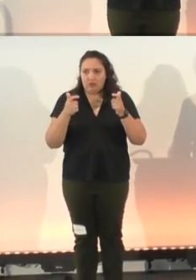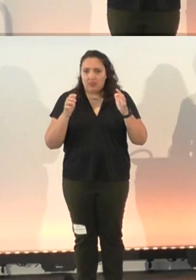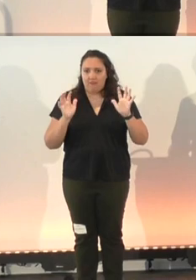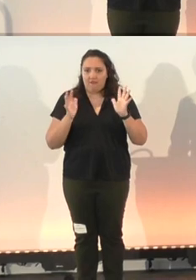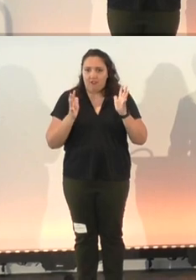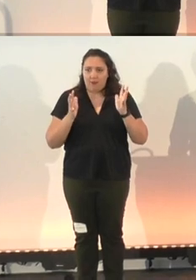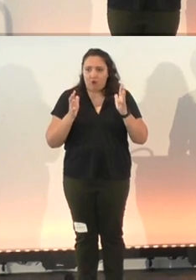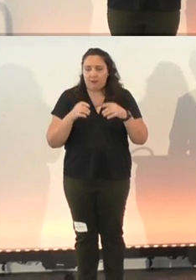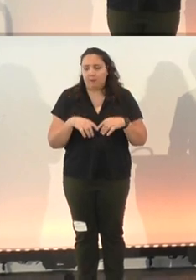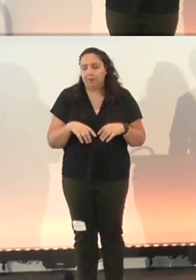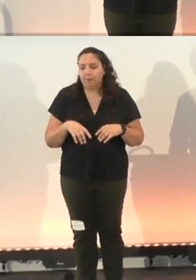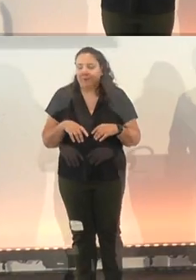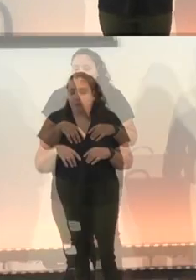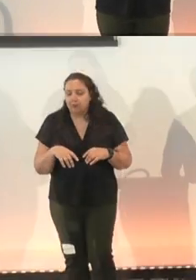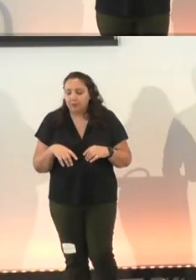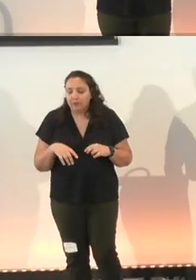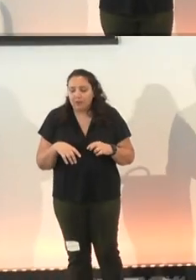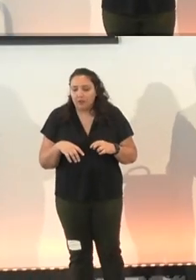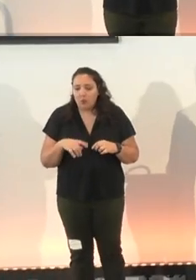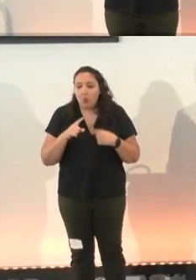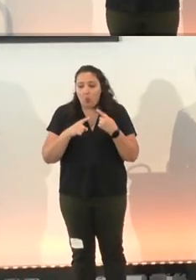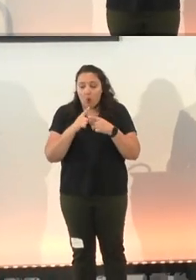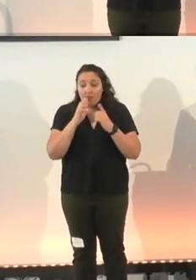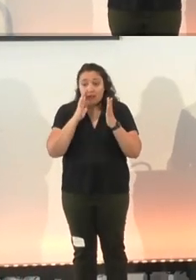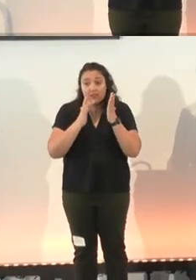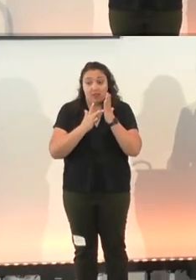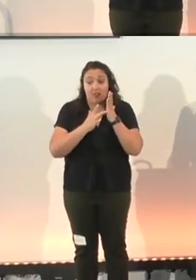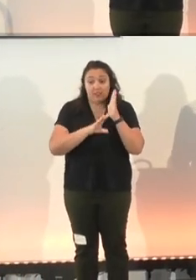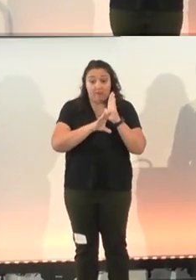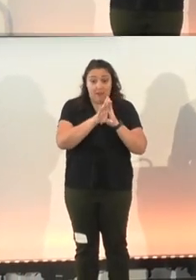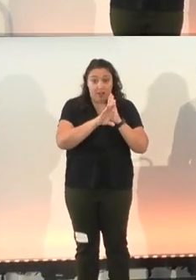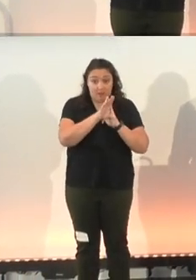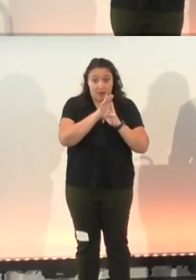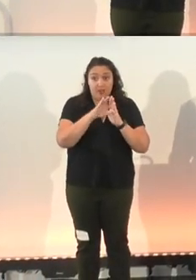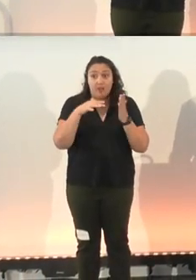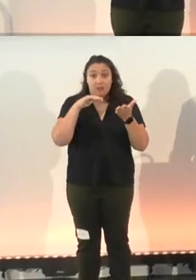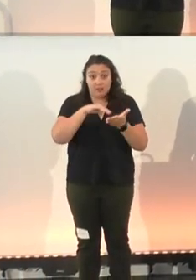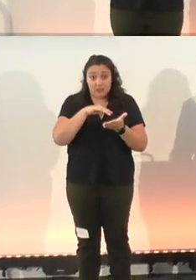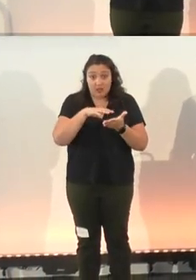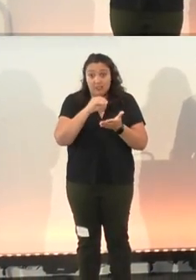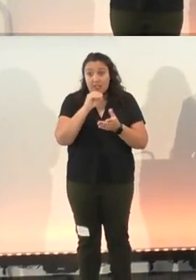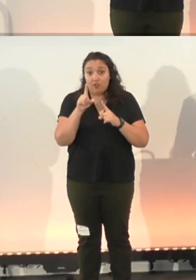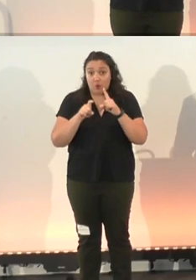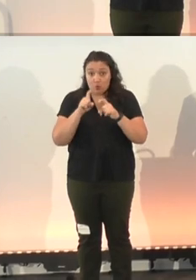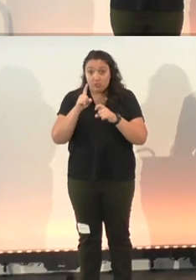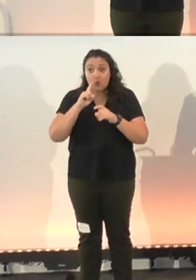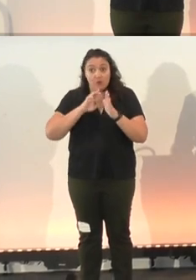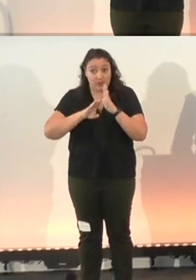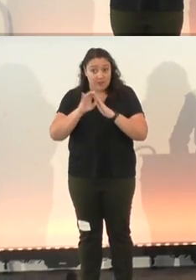as the technology develops, the studies and questions we ask are also going to develop so